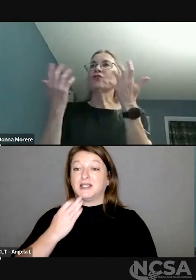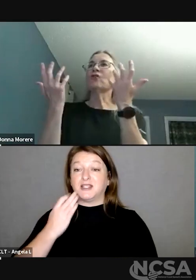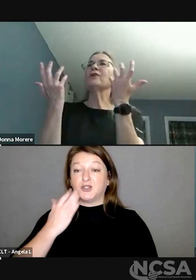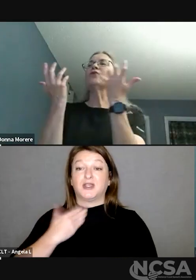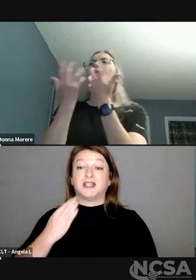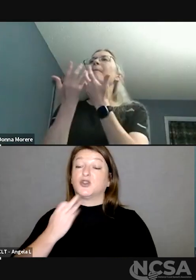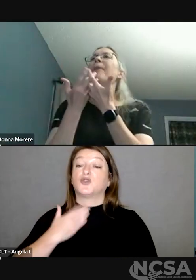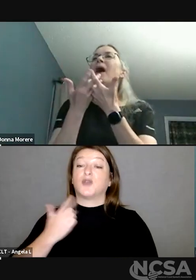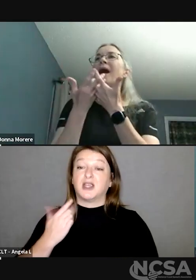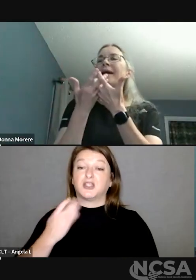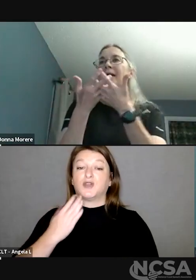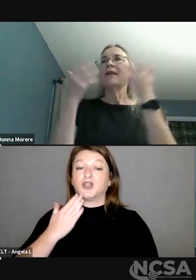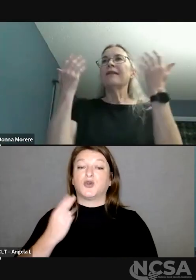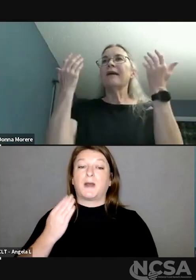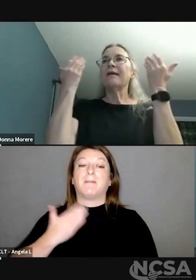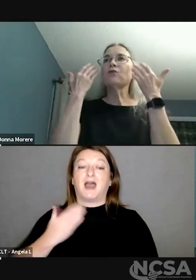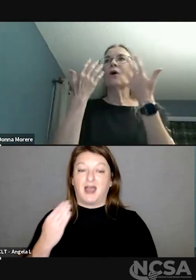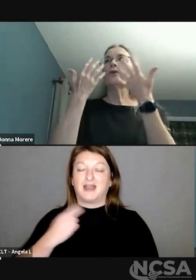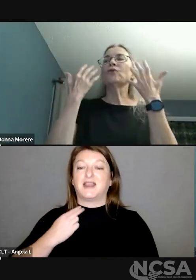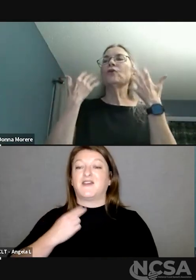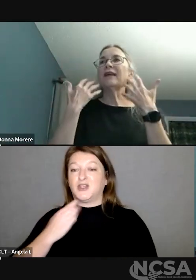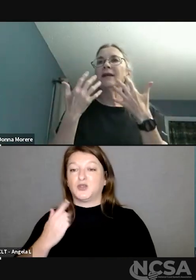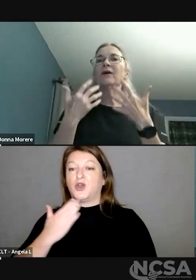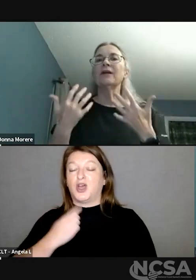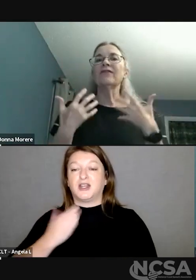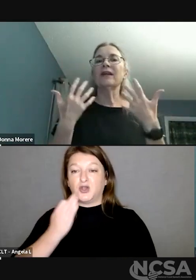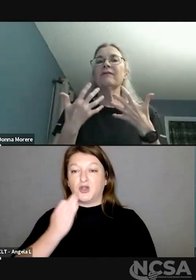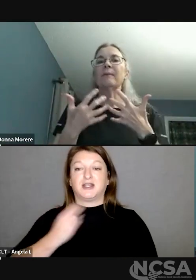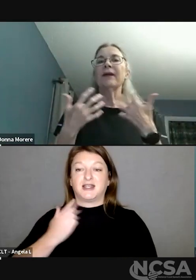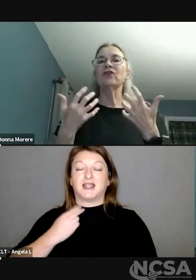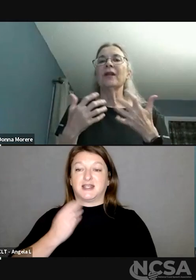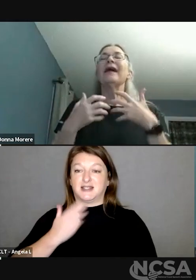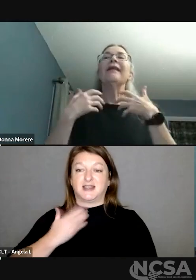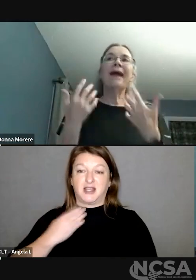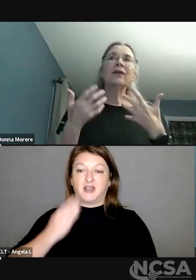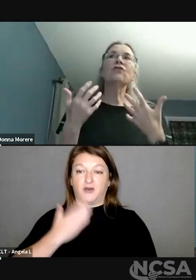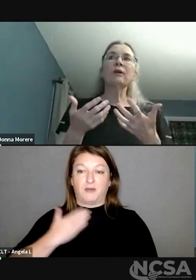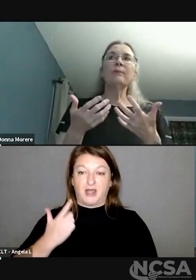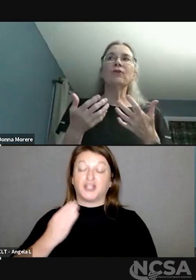trying to combine that visual auditory packed out to kinesthetic information that contributes